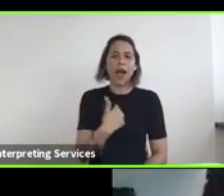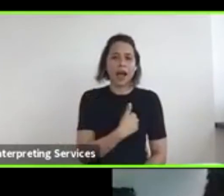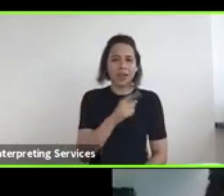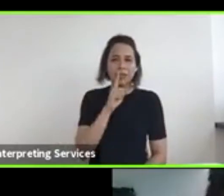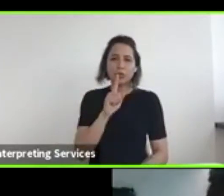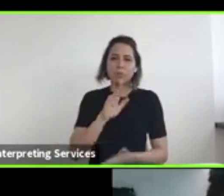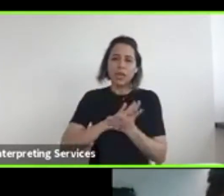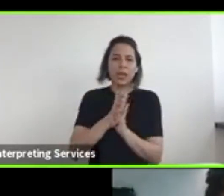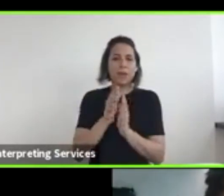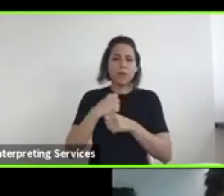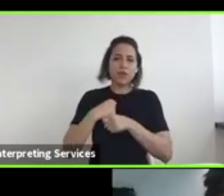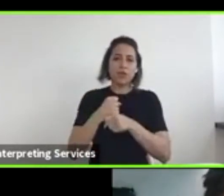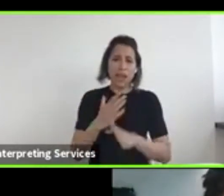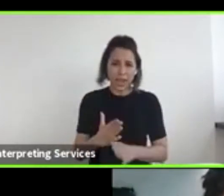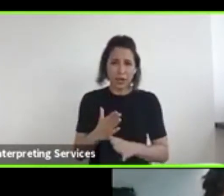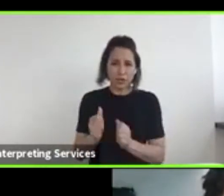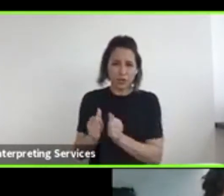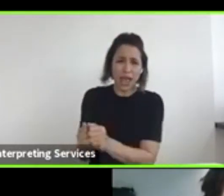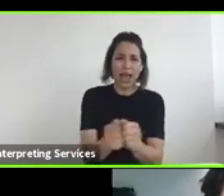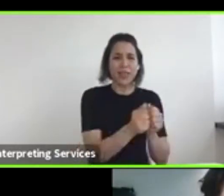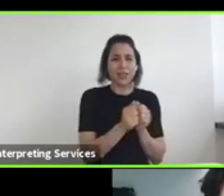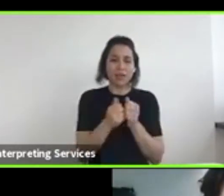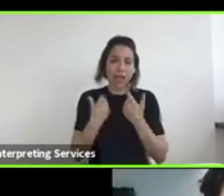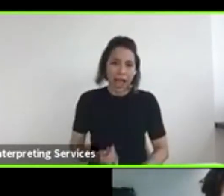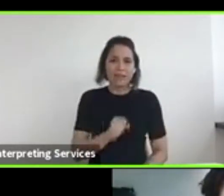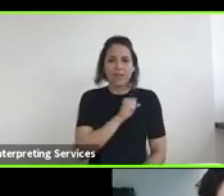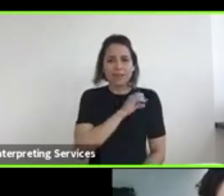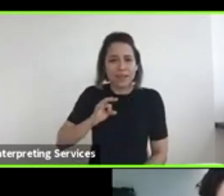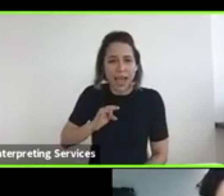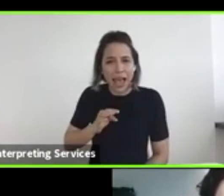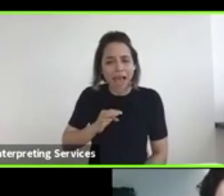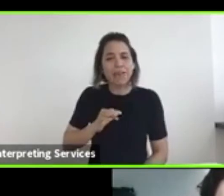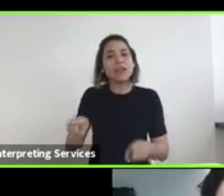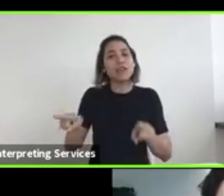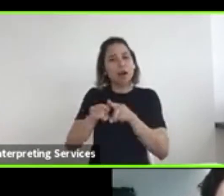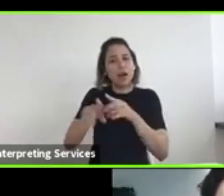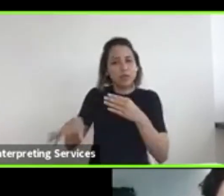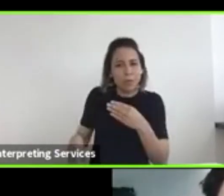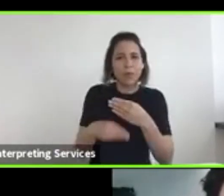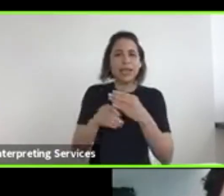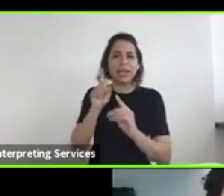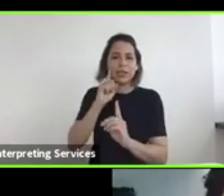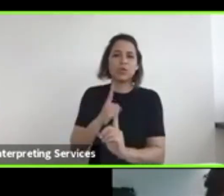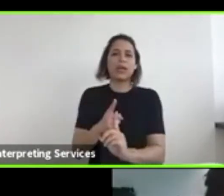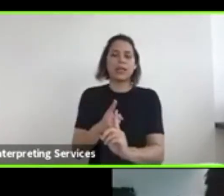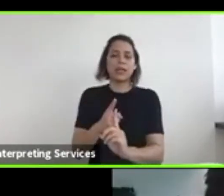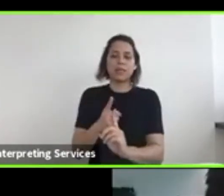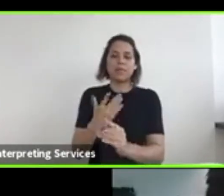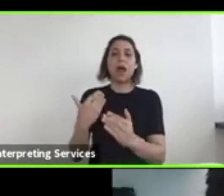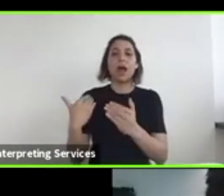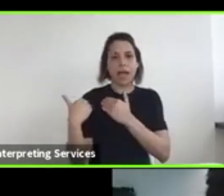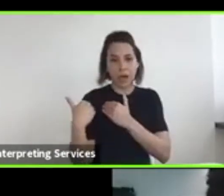OF THAT COLLECTIVELY AS A STAFF AND TO ALSO BAKE INTO IT ACCOUNTABILITY MEASURES